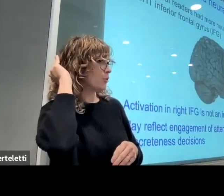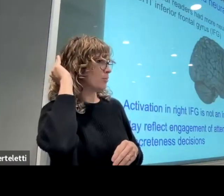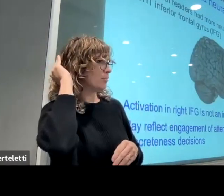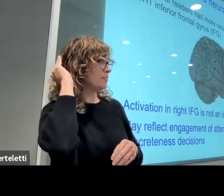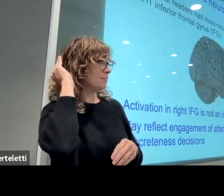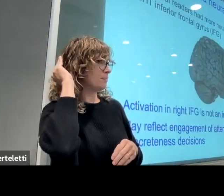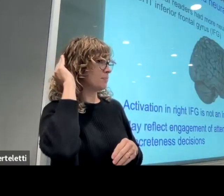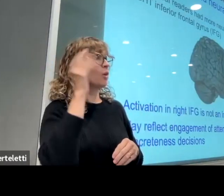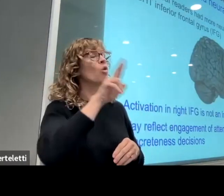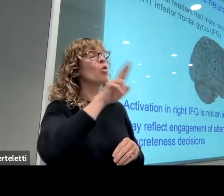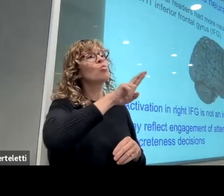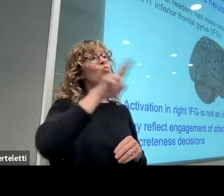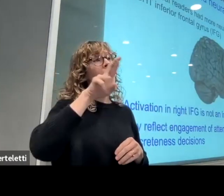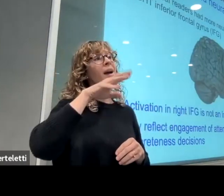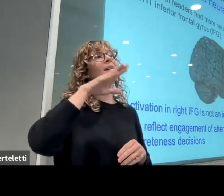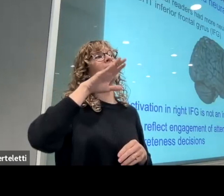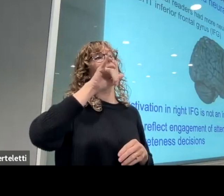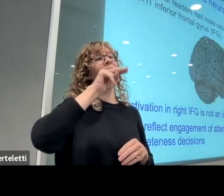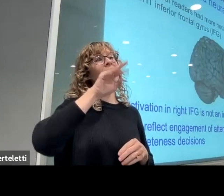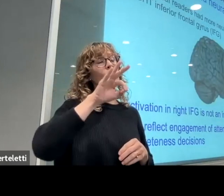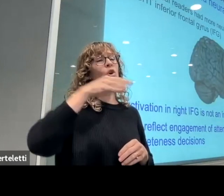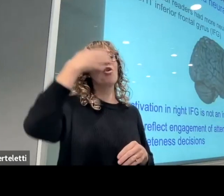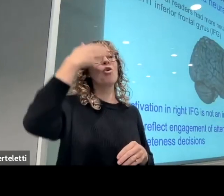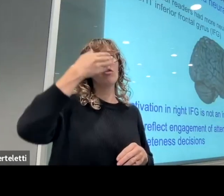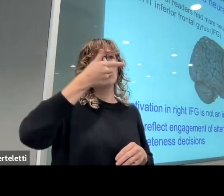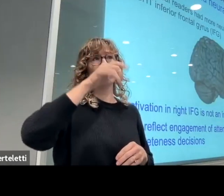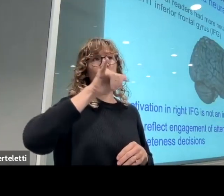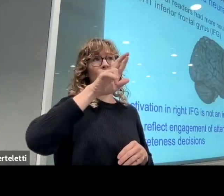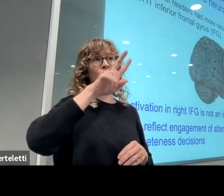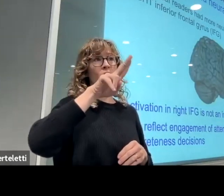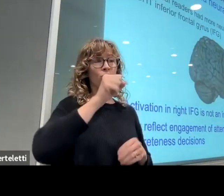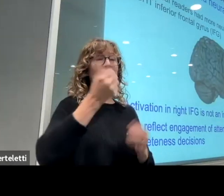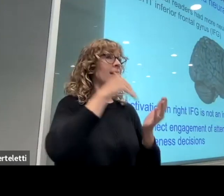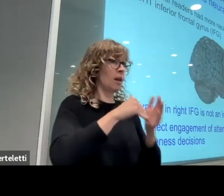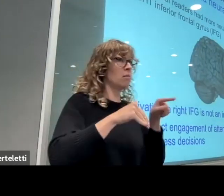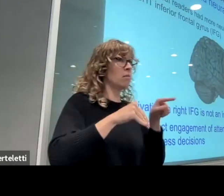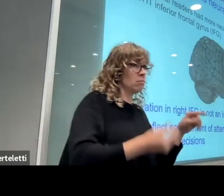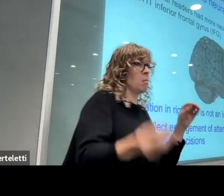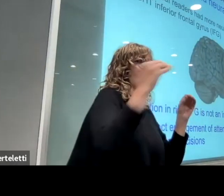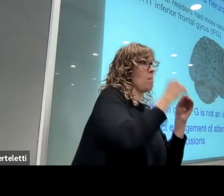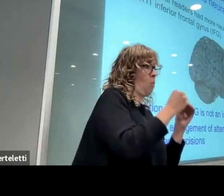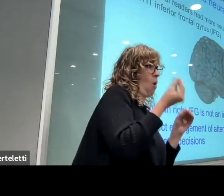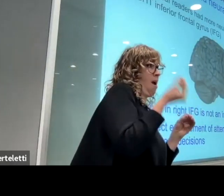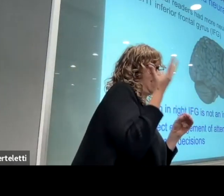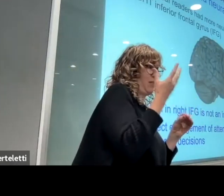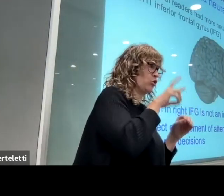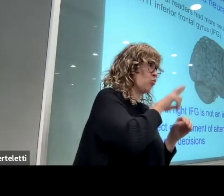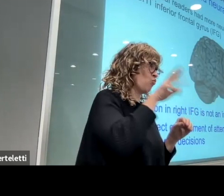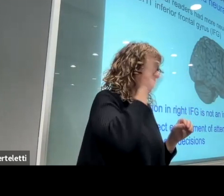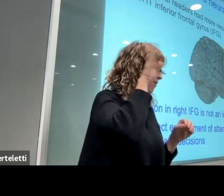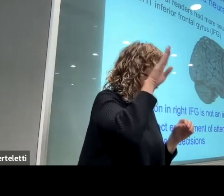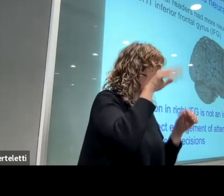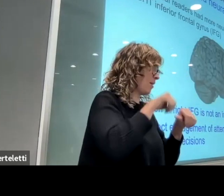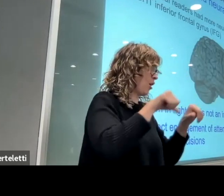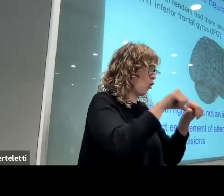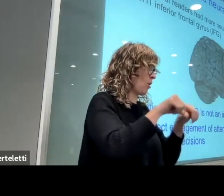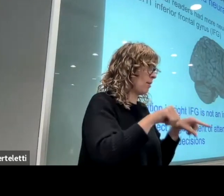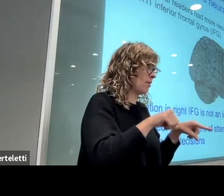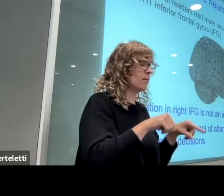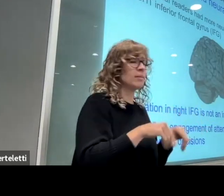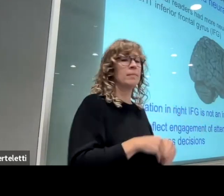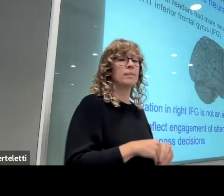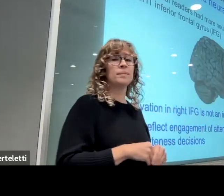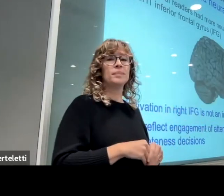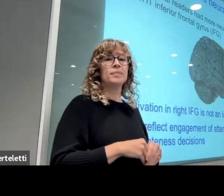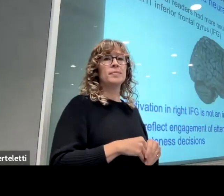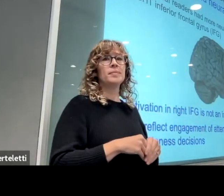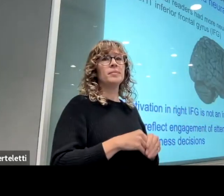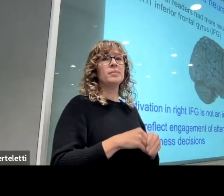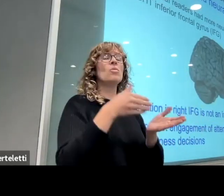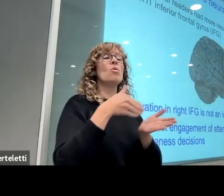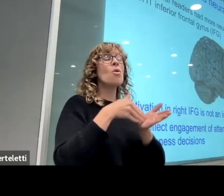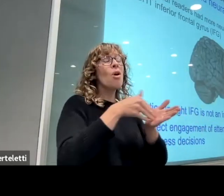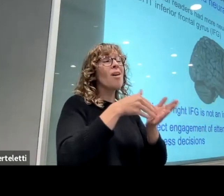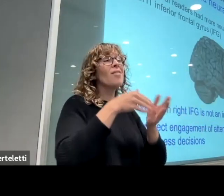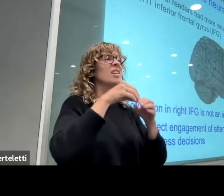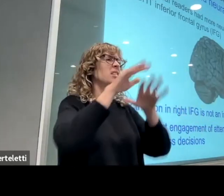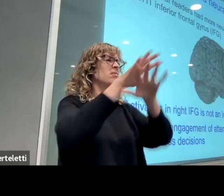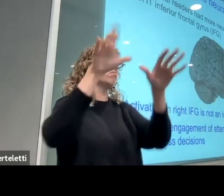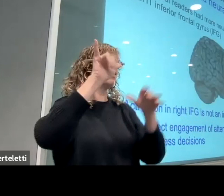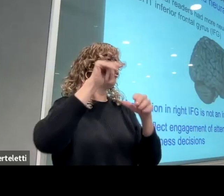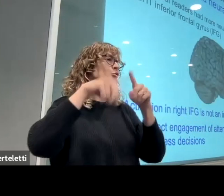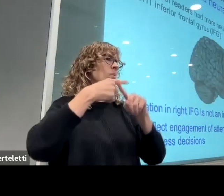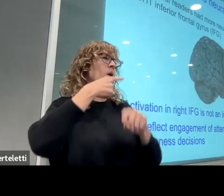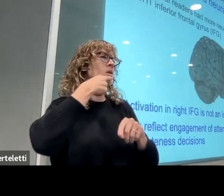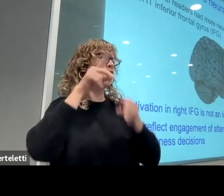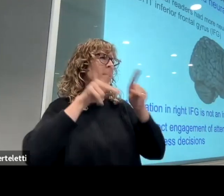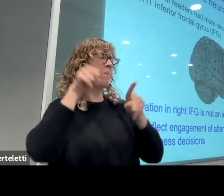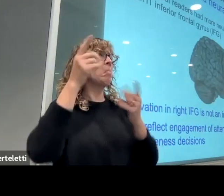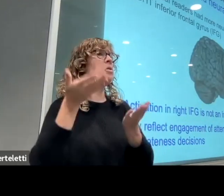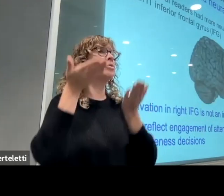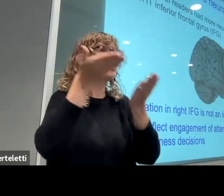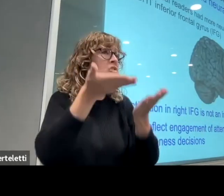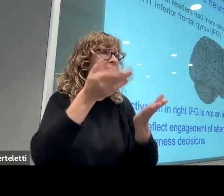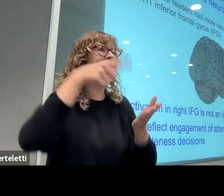often in the hearing literature. It suggested that engagement of the right hemisphere. You see that in poor readers that's an indicator of four reading. That's not what we're finding here. We're finding that the better readers are engaging this right funnel region.